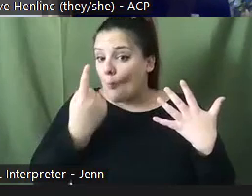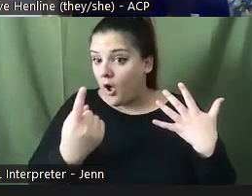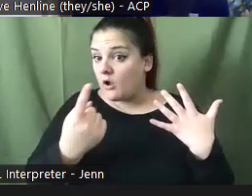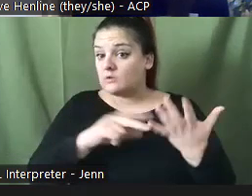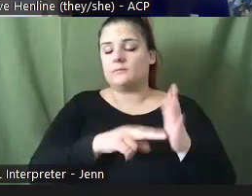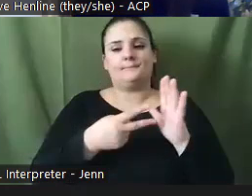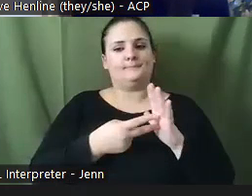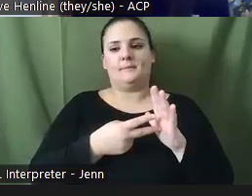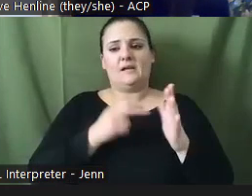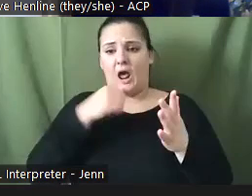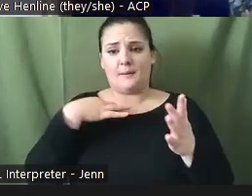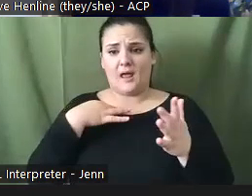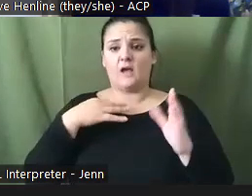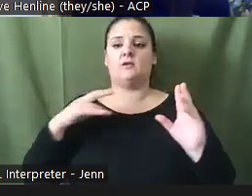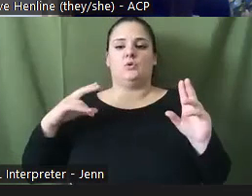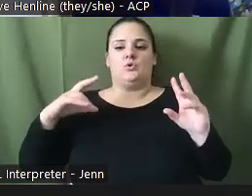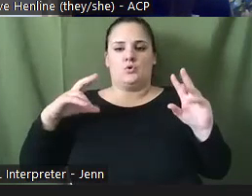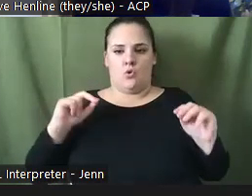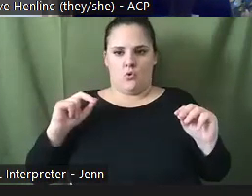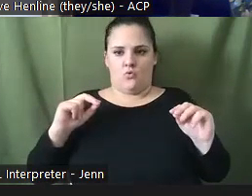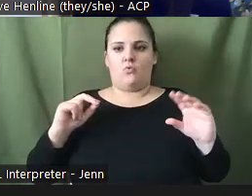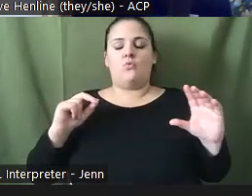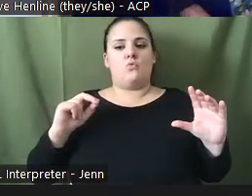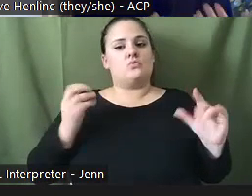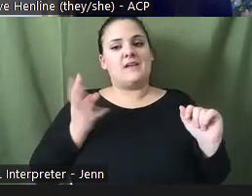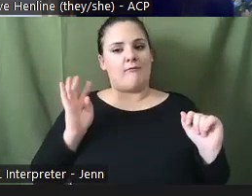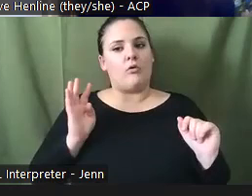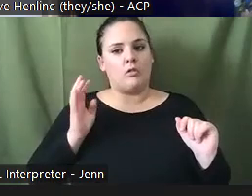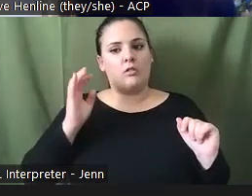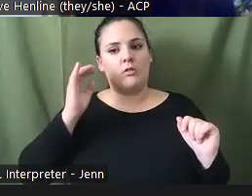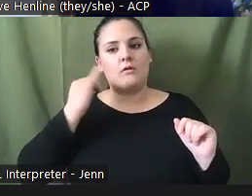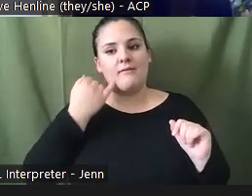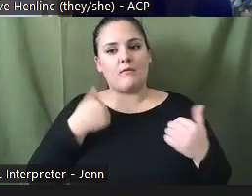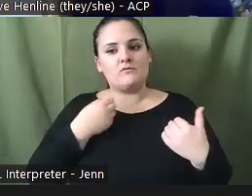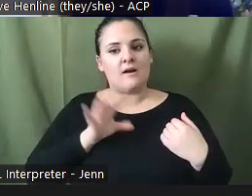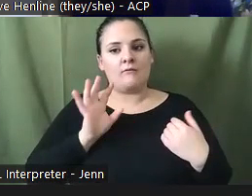want people to apply if they, you know, if they have that fear for safety, if they